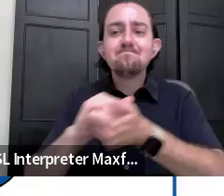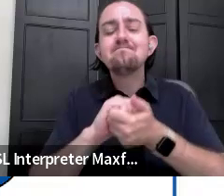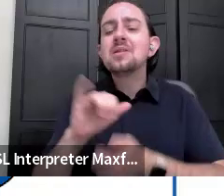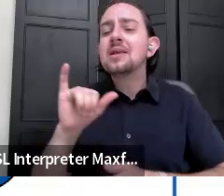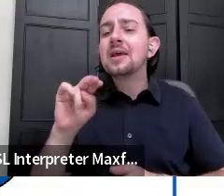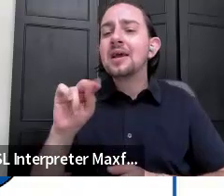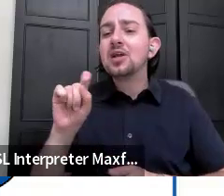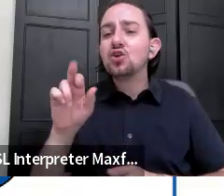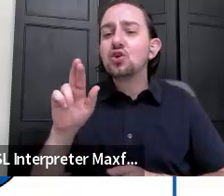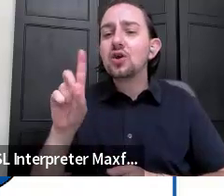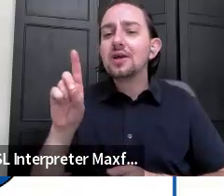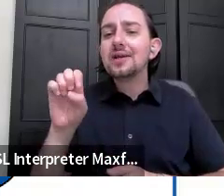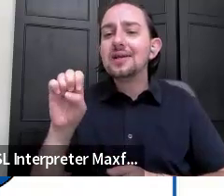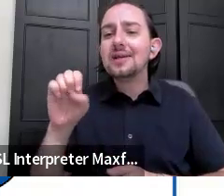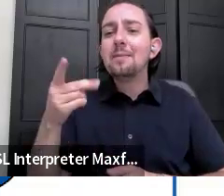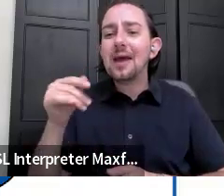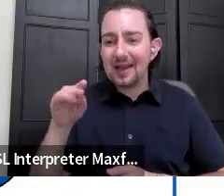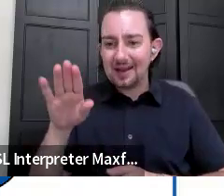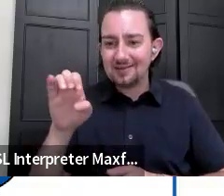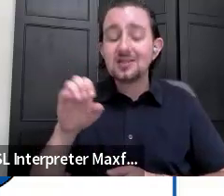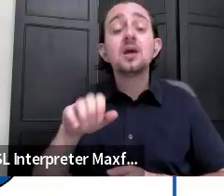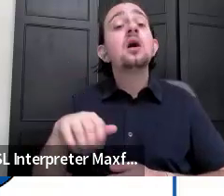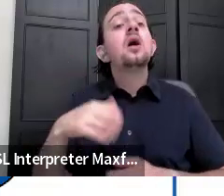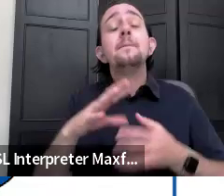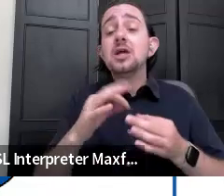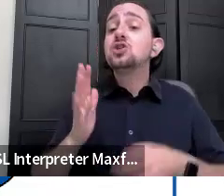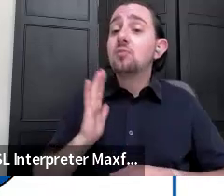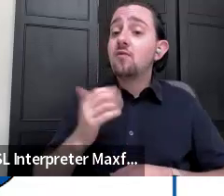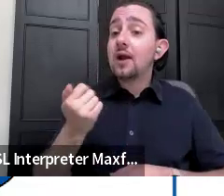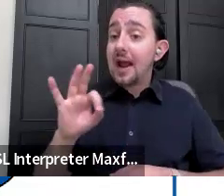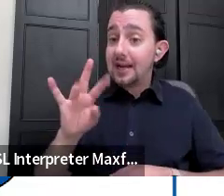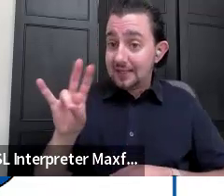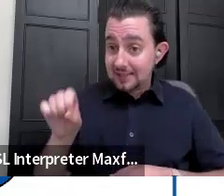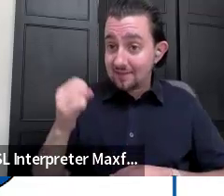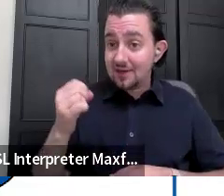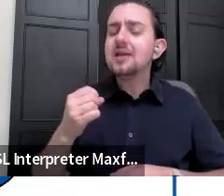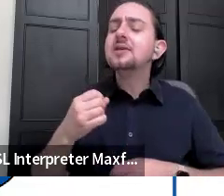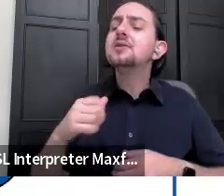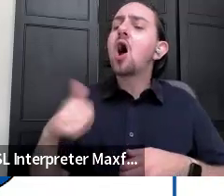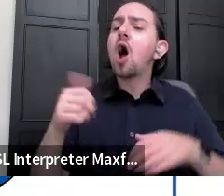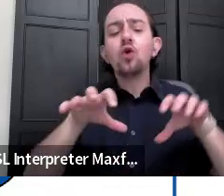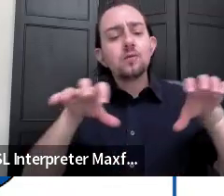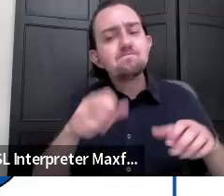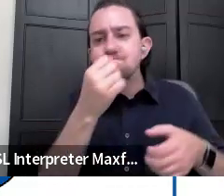the '70s is the independent living movement. And the Independent Living Movement is the idea